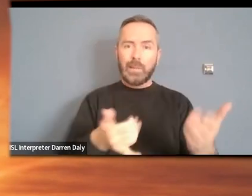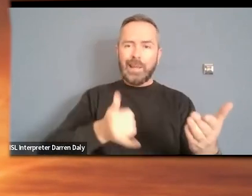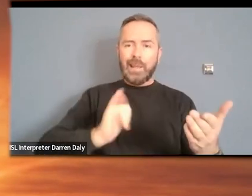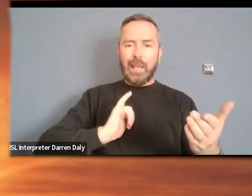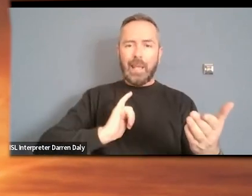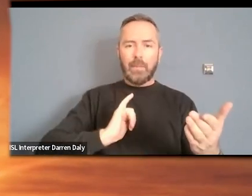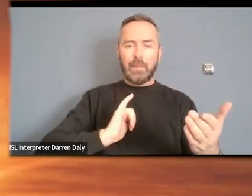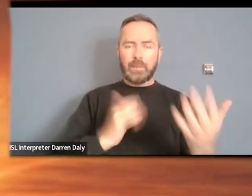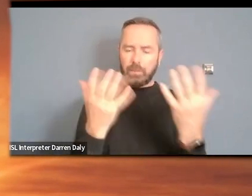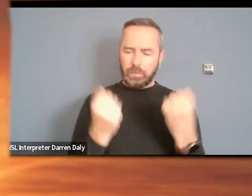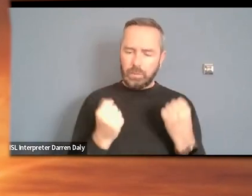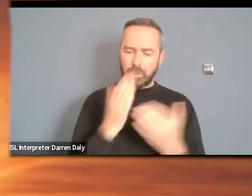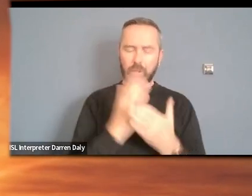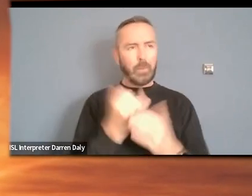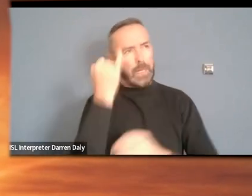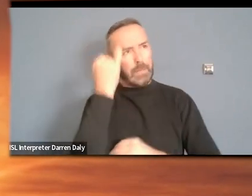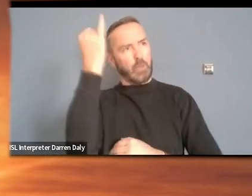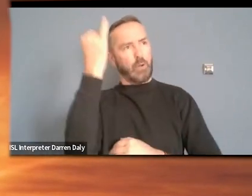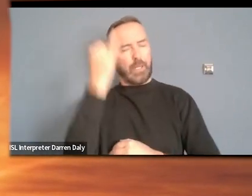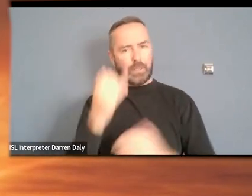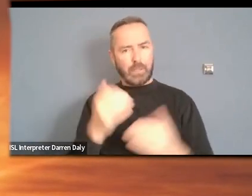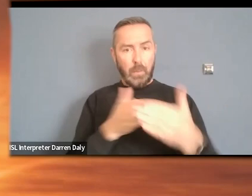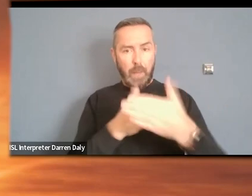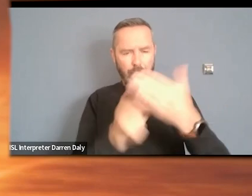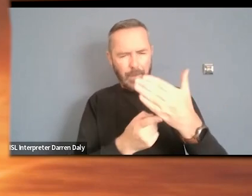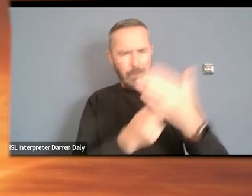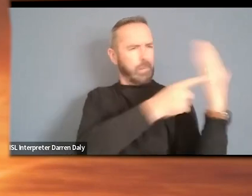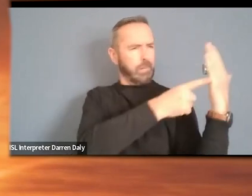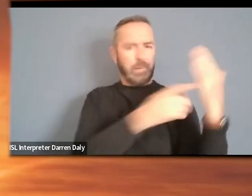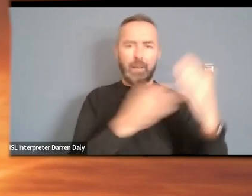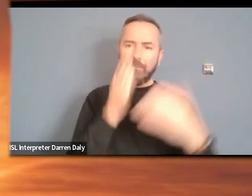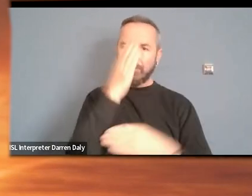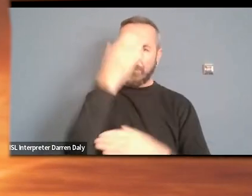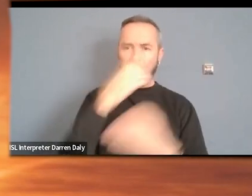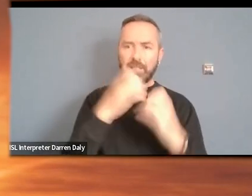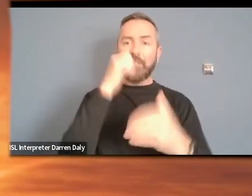inspiration and overcome the barriers that you are facing with your own lives.